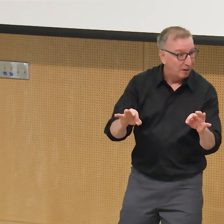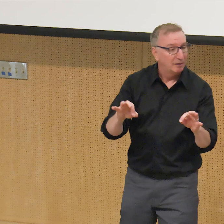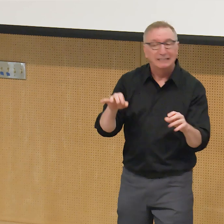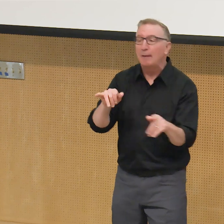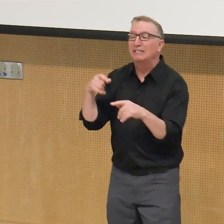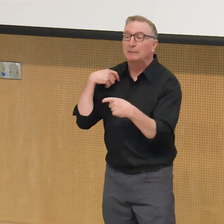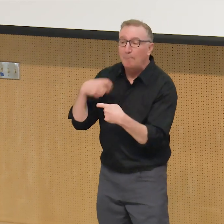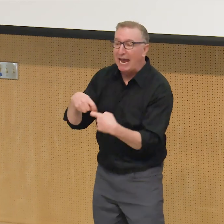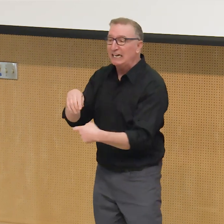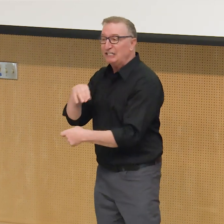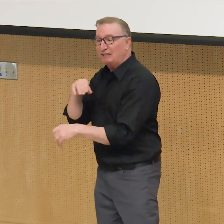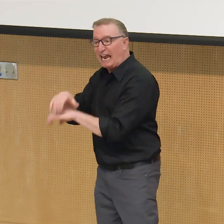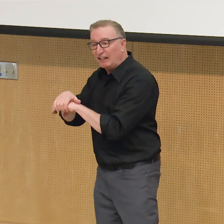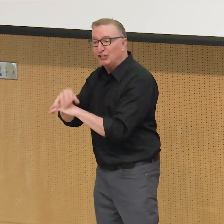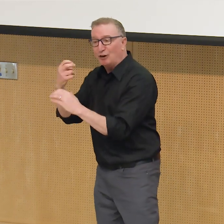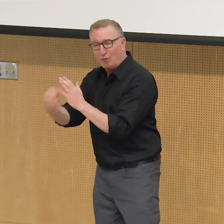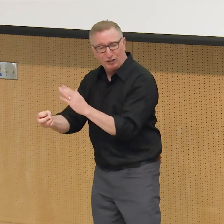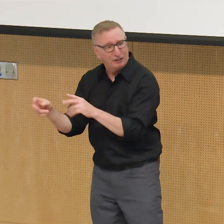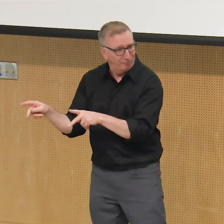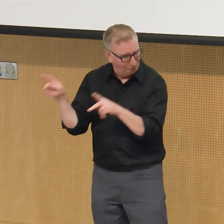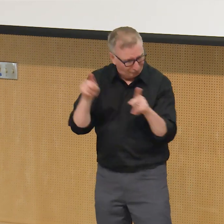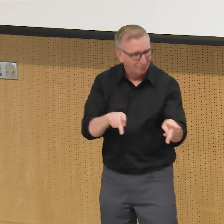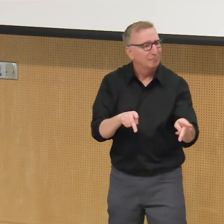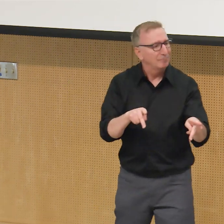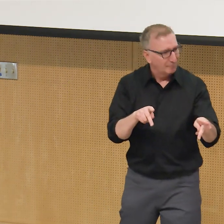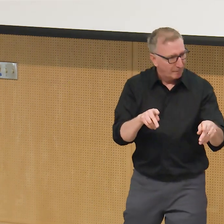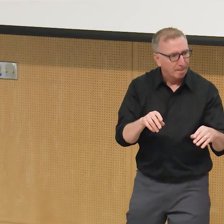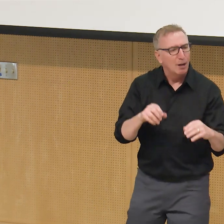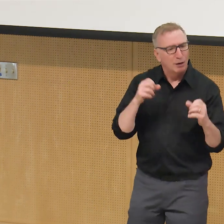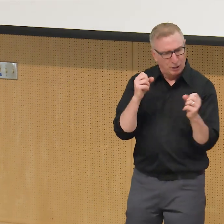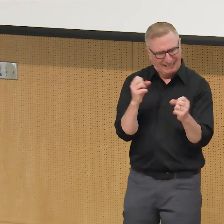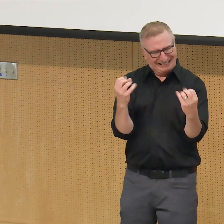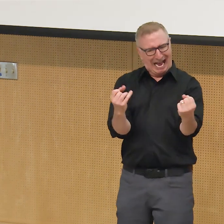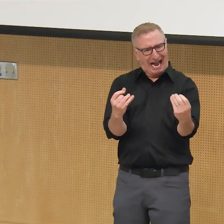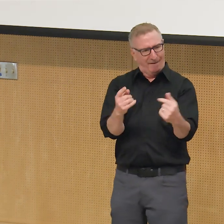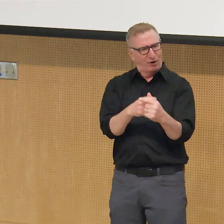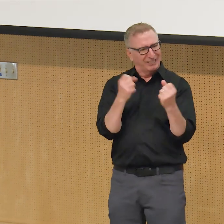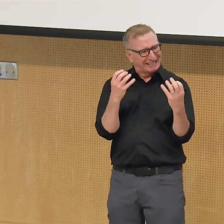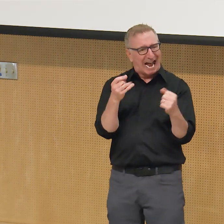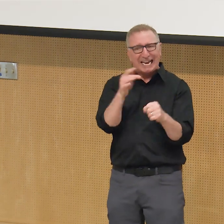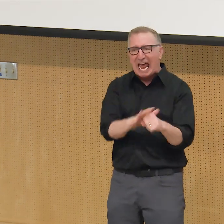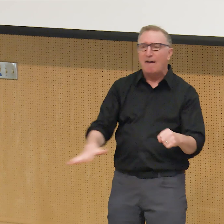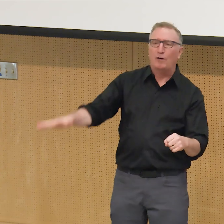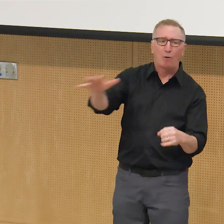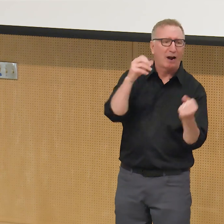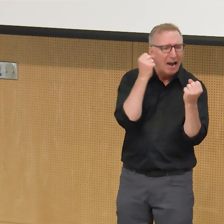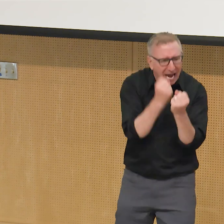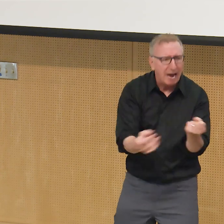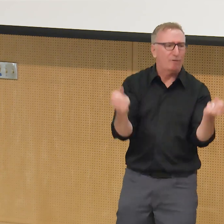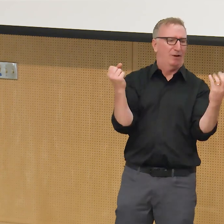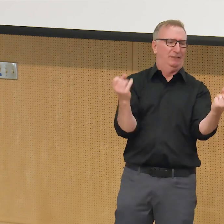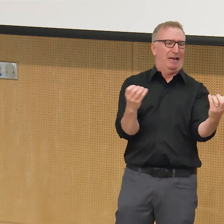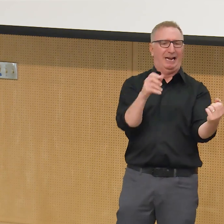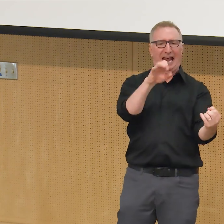But Deaf education as bilingual can be done the same way that Spanish and English bilingual education is done.